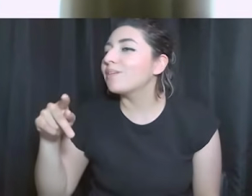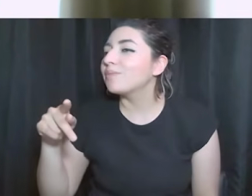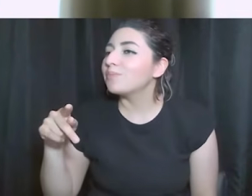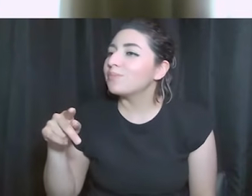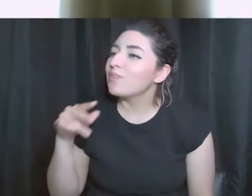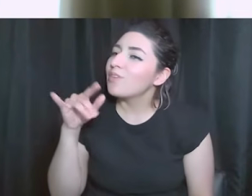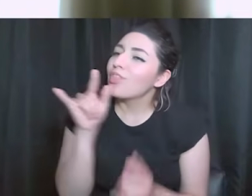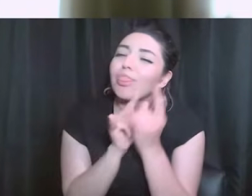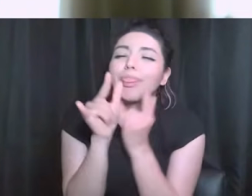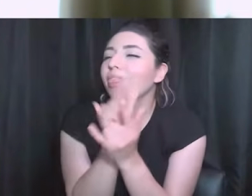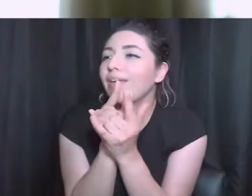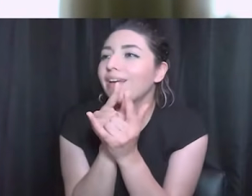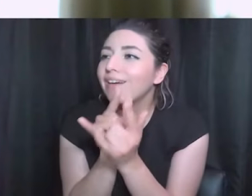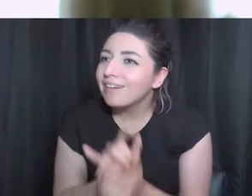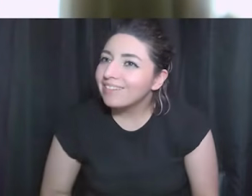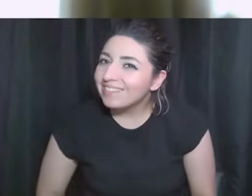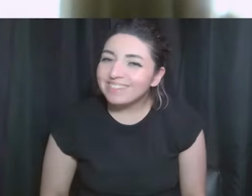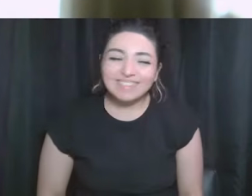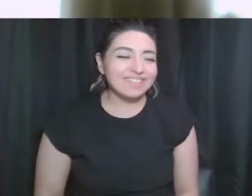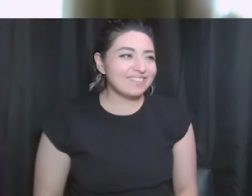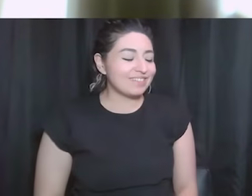A fucking sap. Oh.